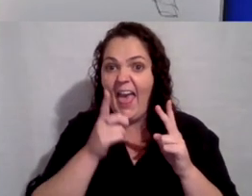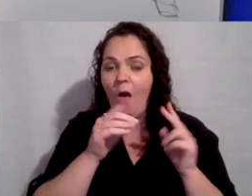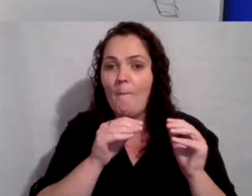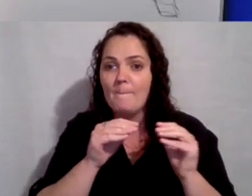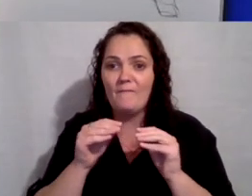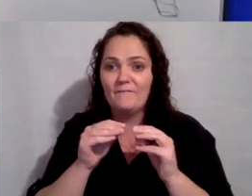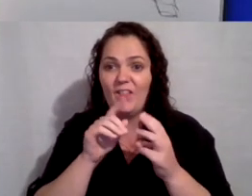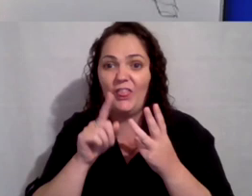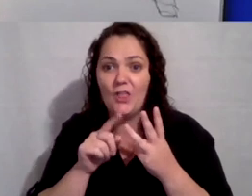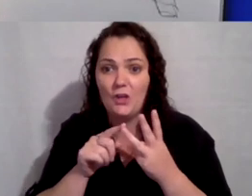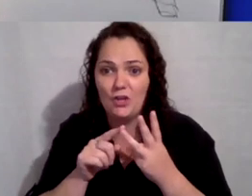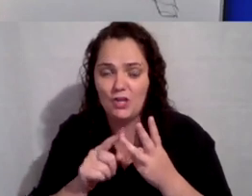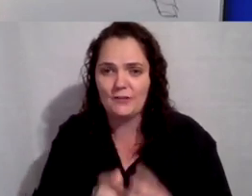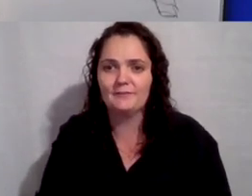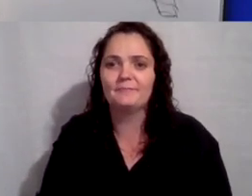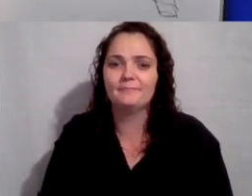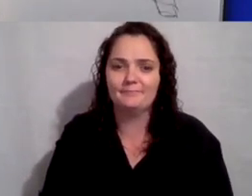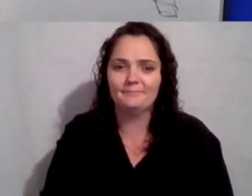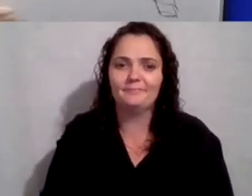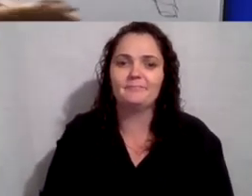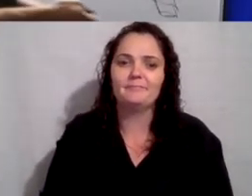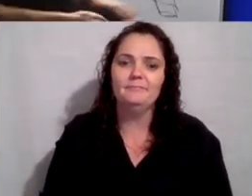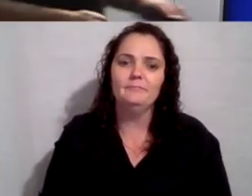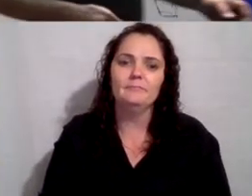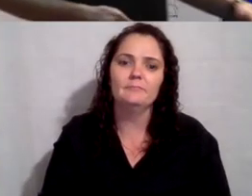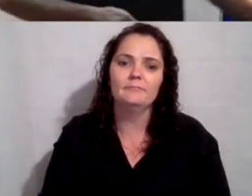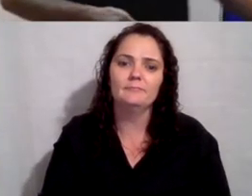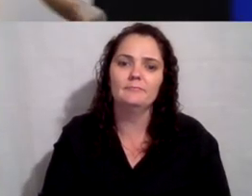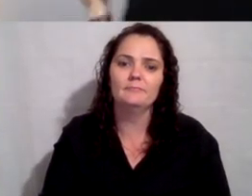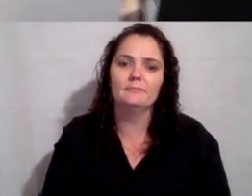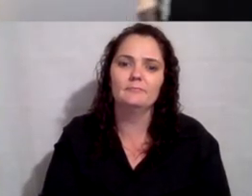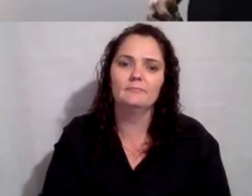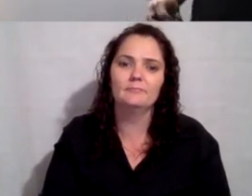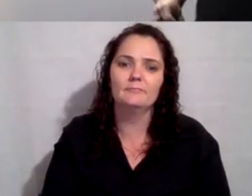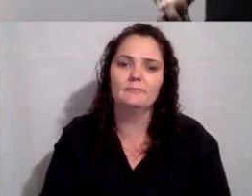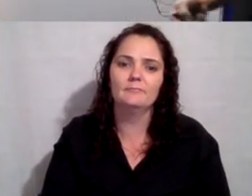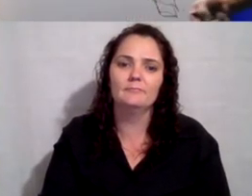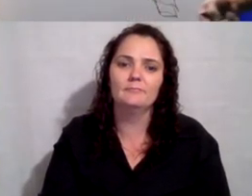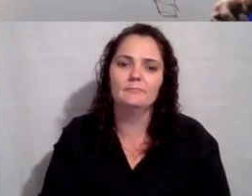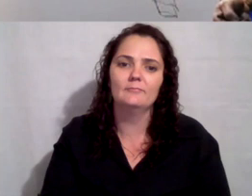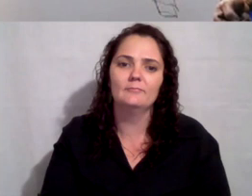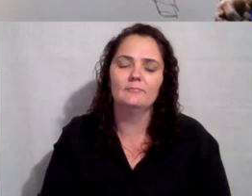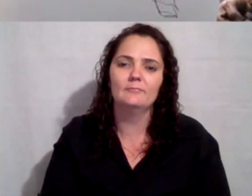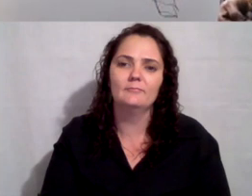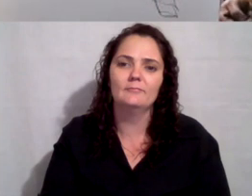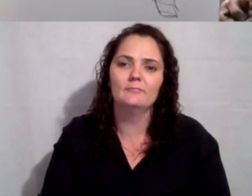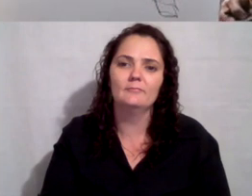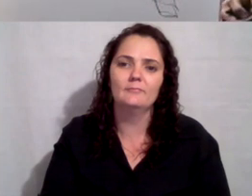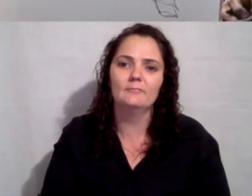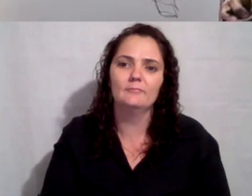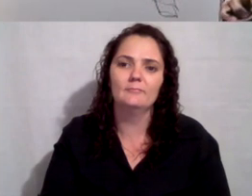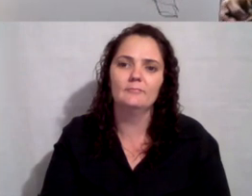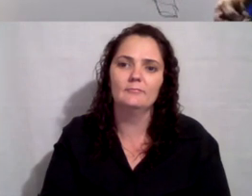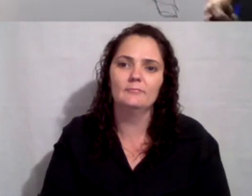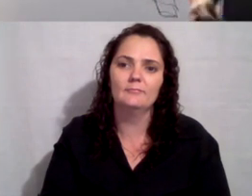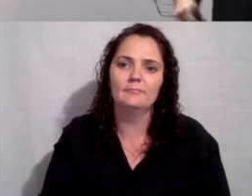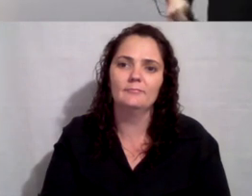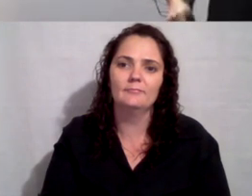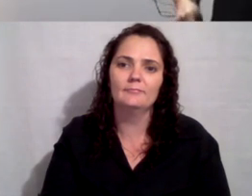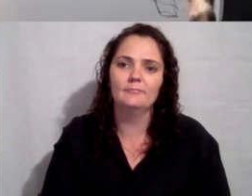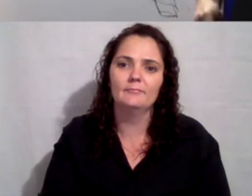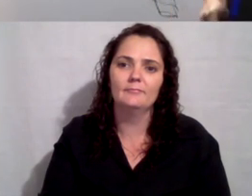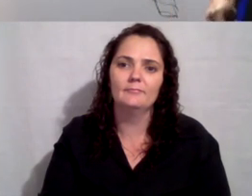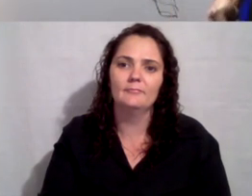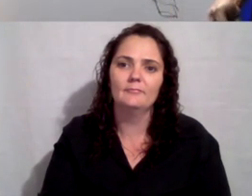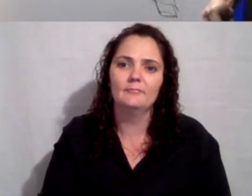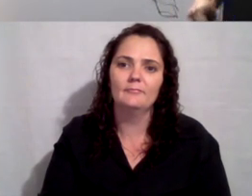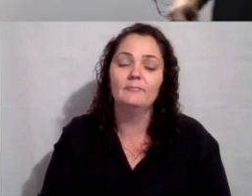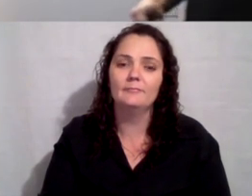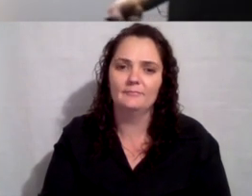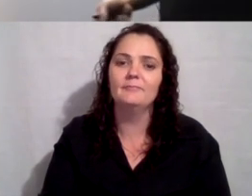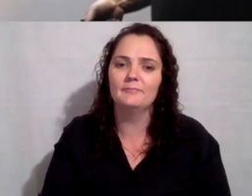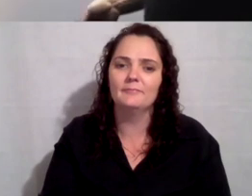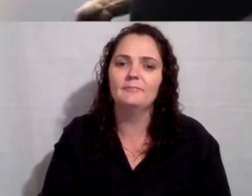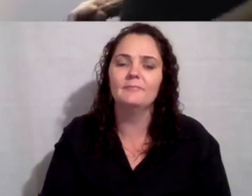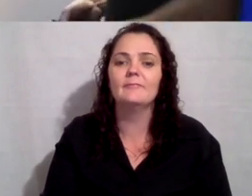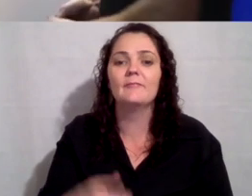same limb again Alright